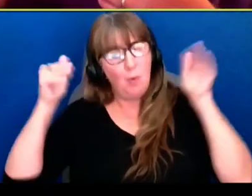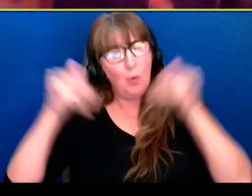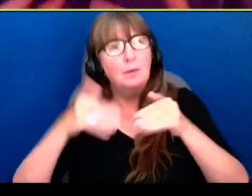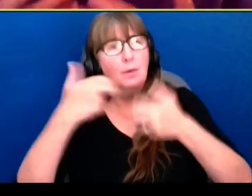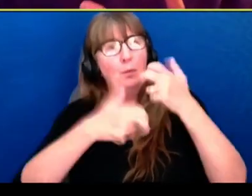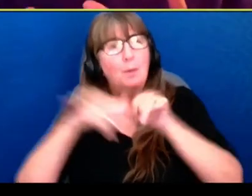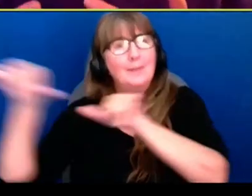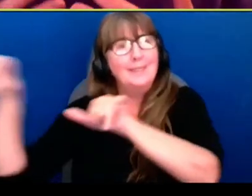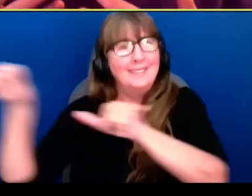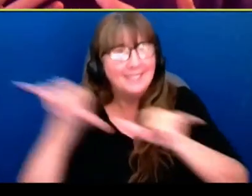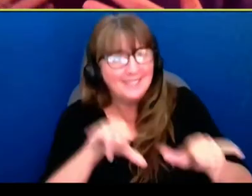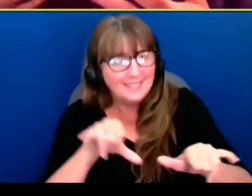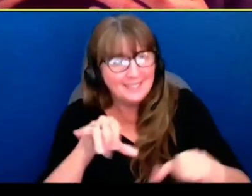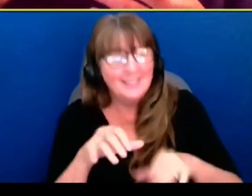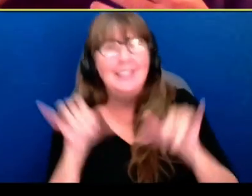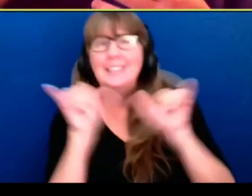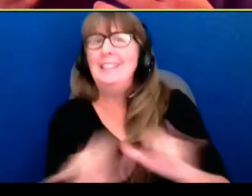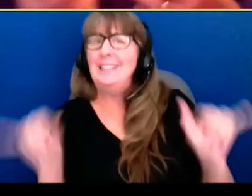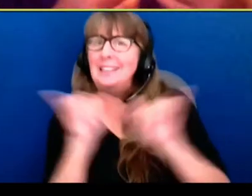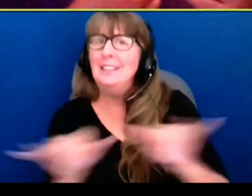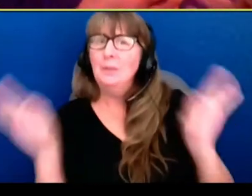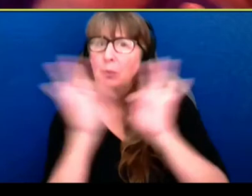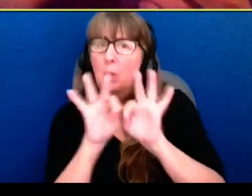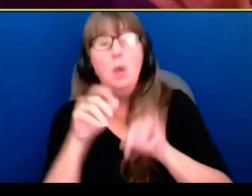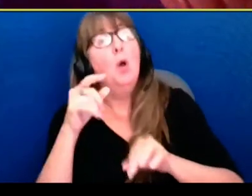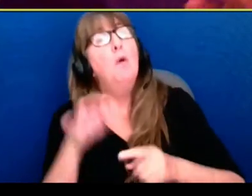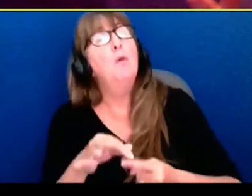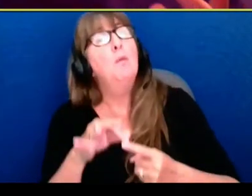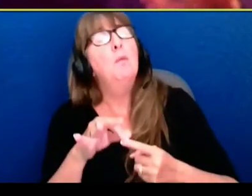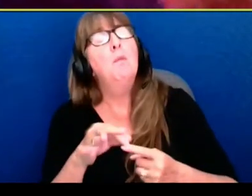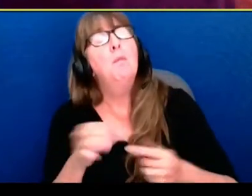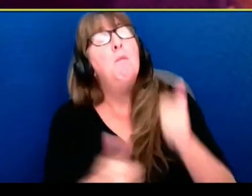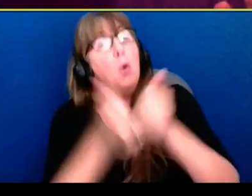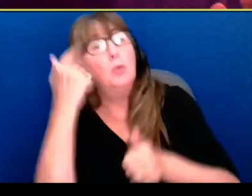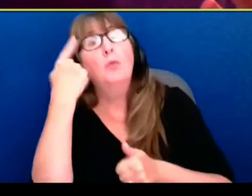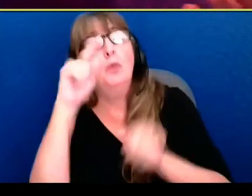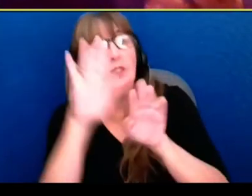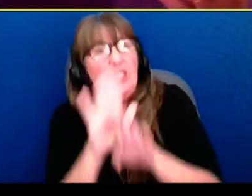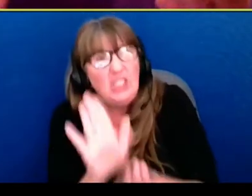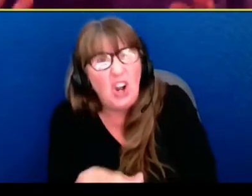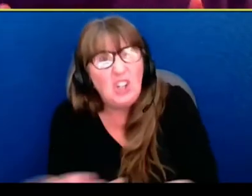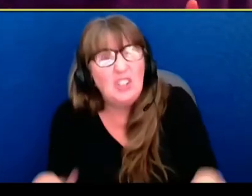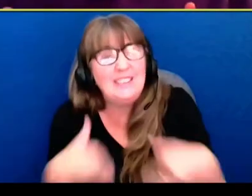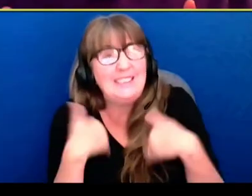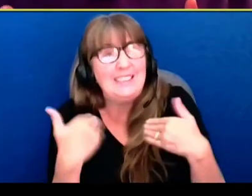Especially with younger kids. You know if things are consistent between home and school there can be confusion.